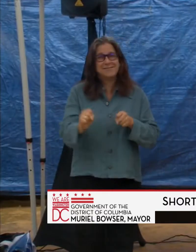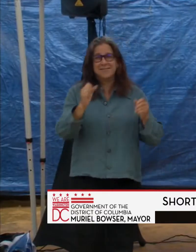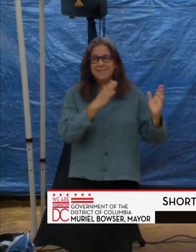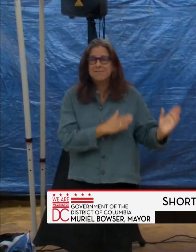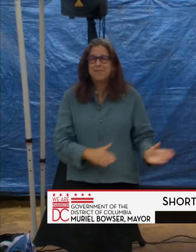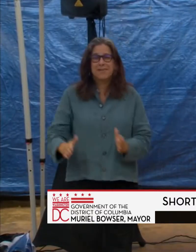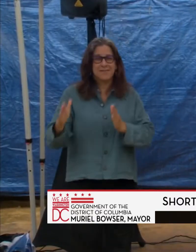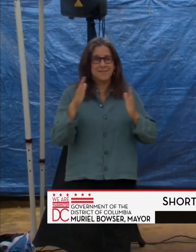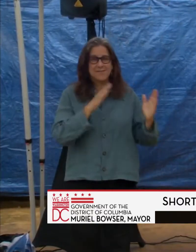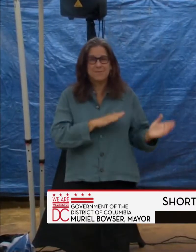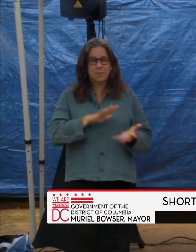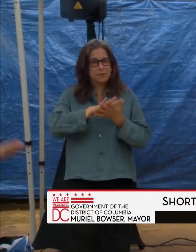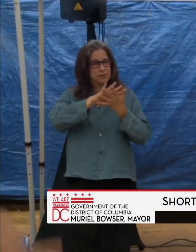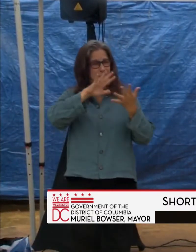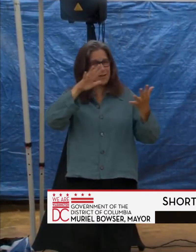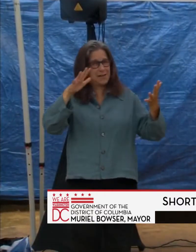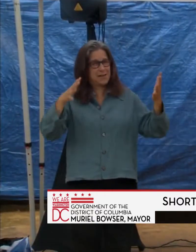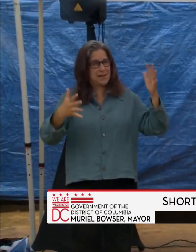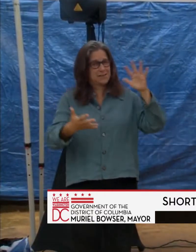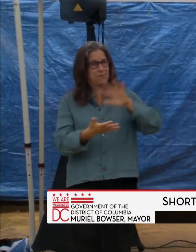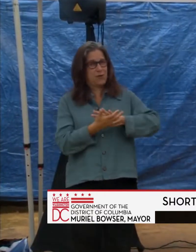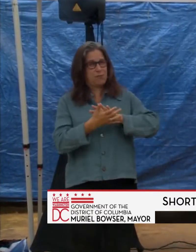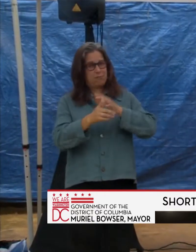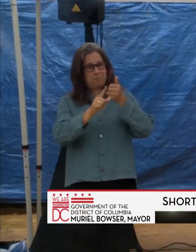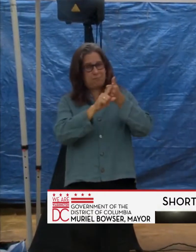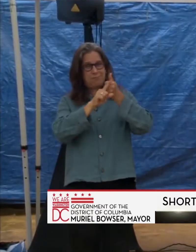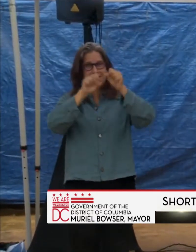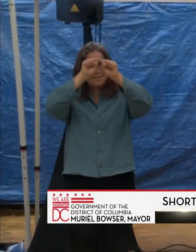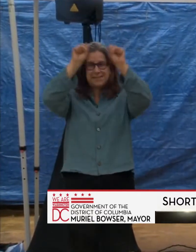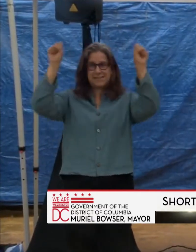I ALSO WANT TO THANK OUR DEPARTMENT OF HUMAN SERVICES